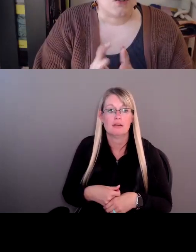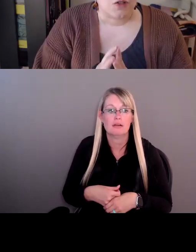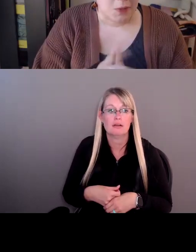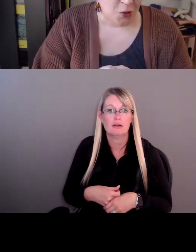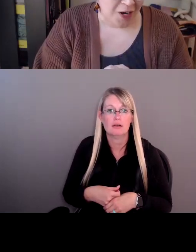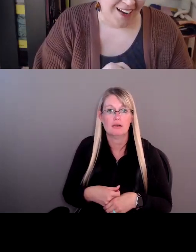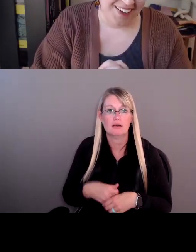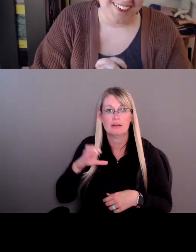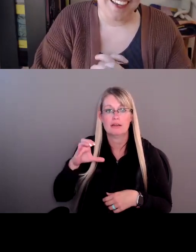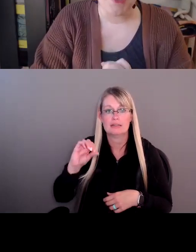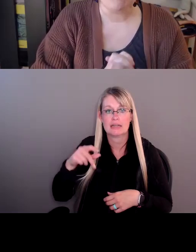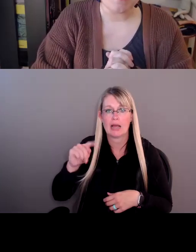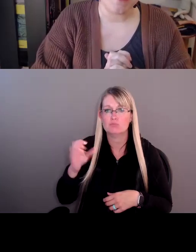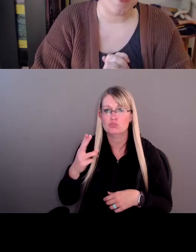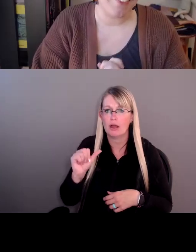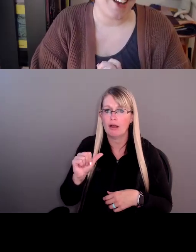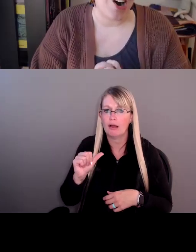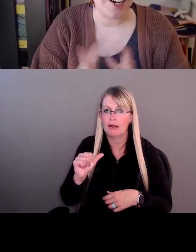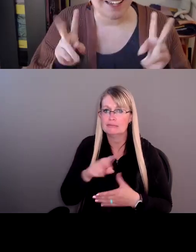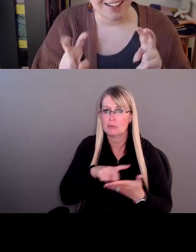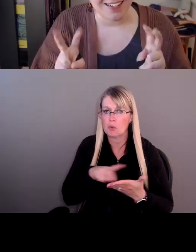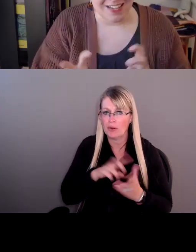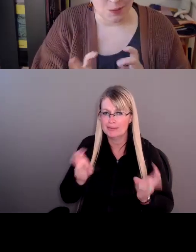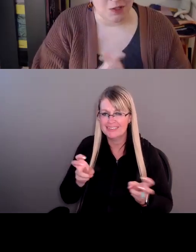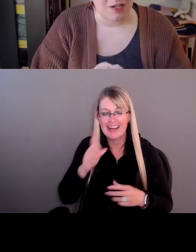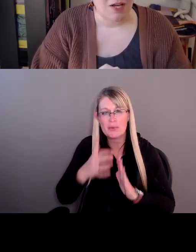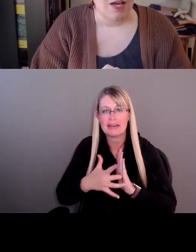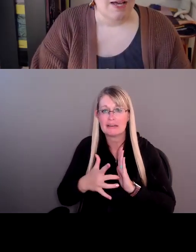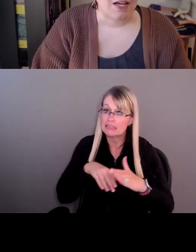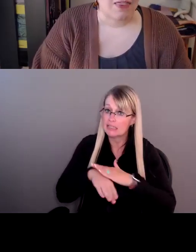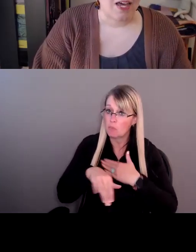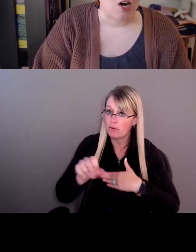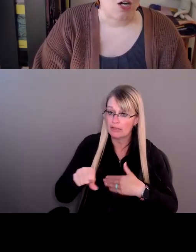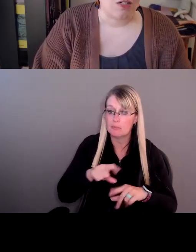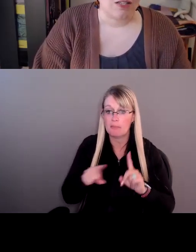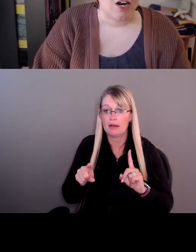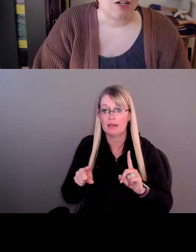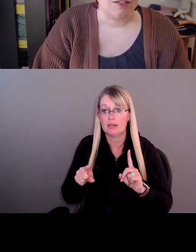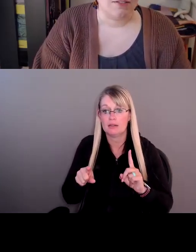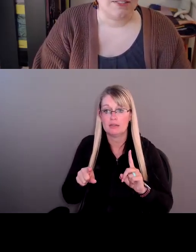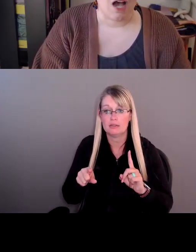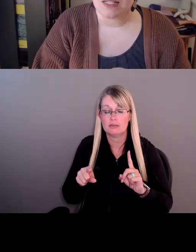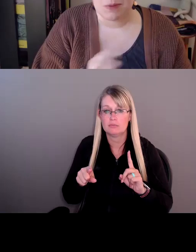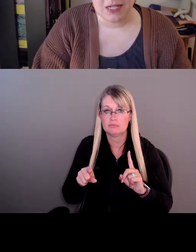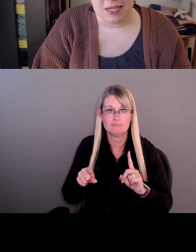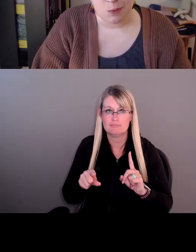discriminatory even if they are technically accessible, they are not typically accessible